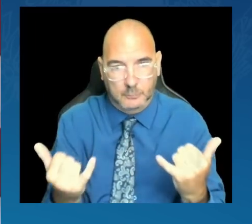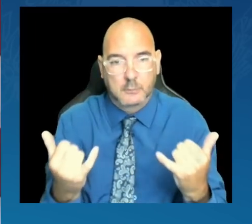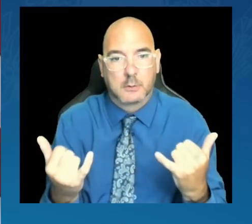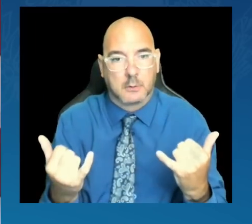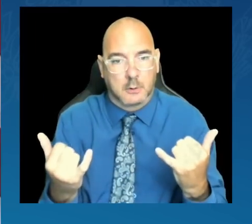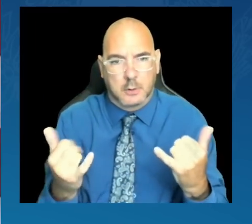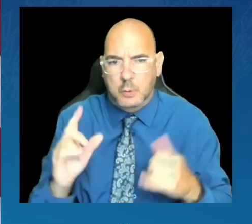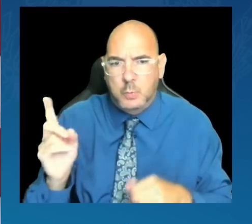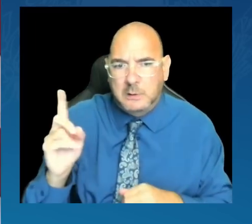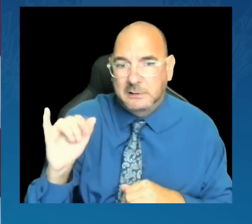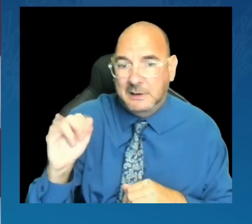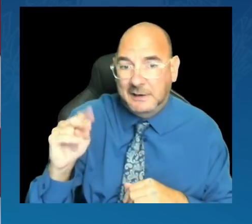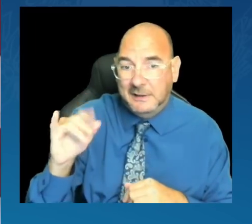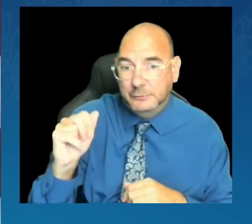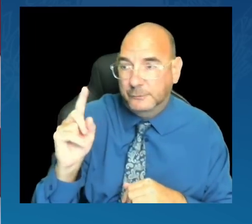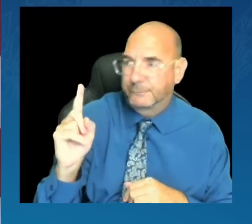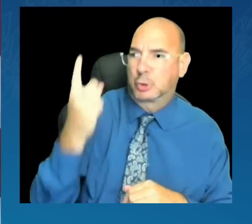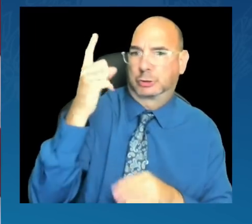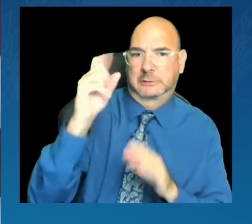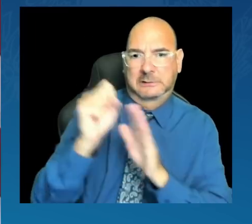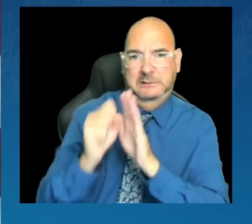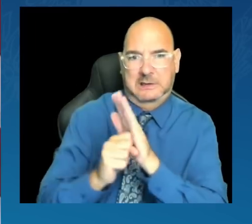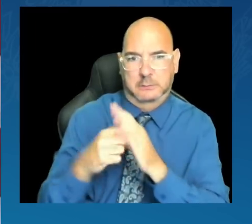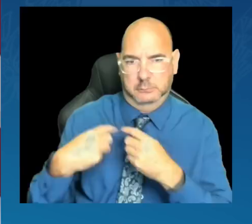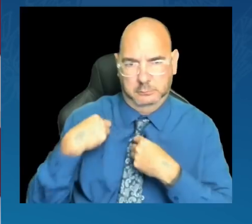since the Dobbs decision to convene a special session